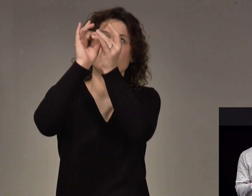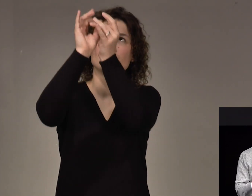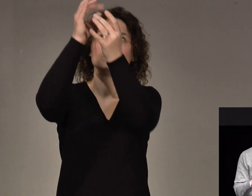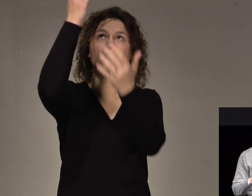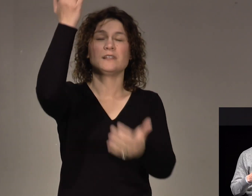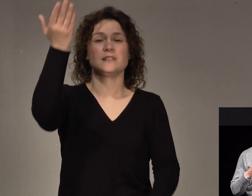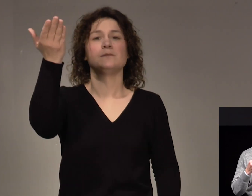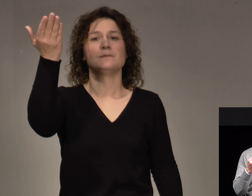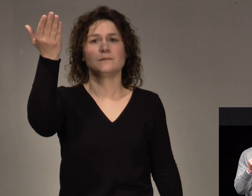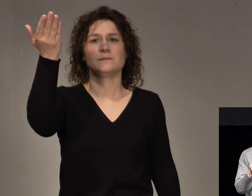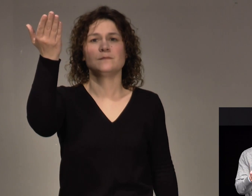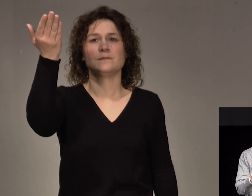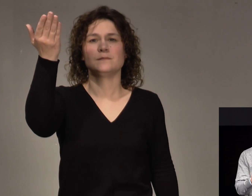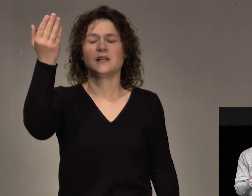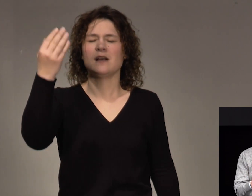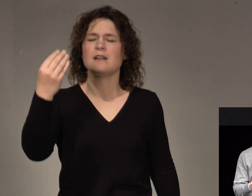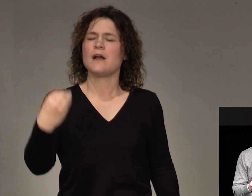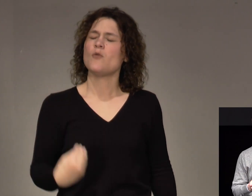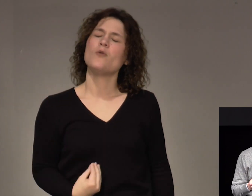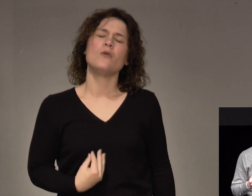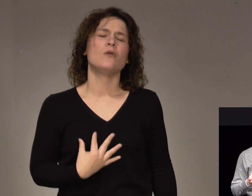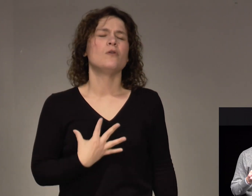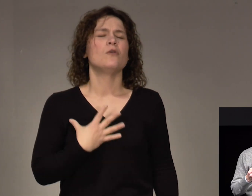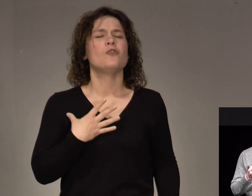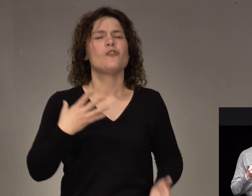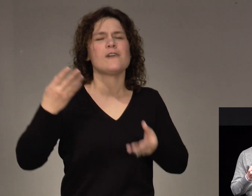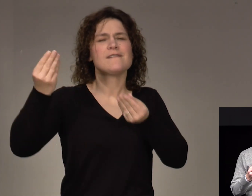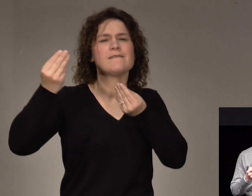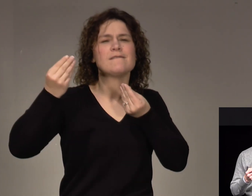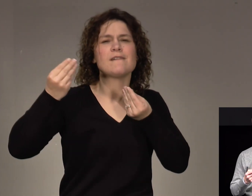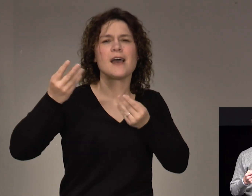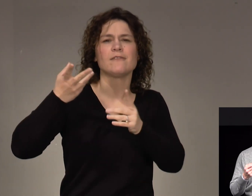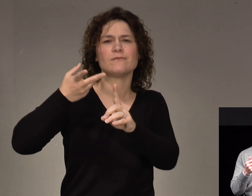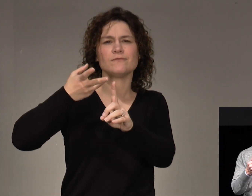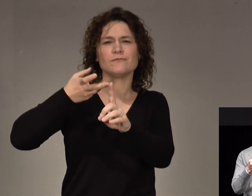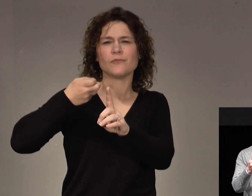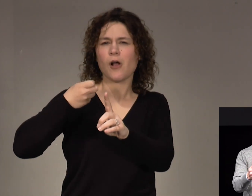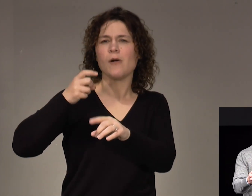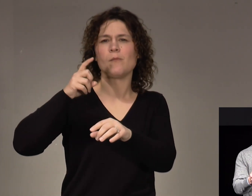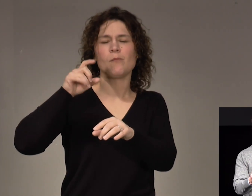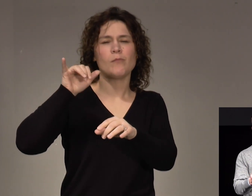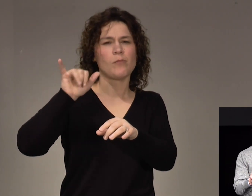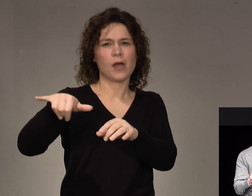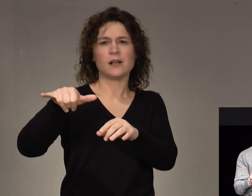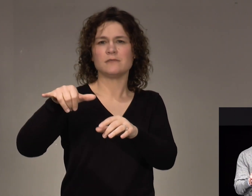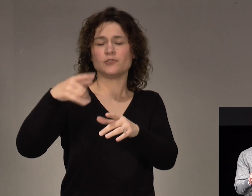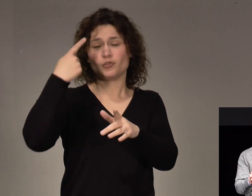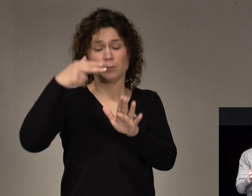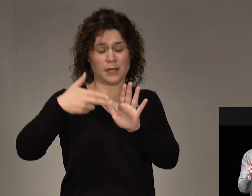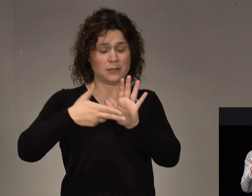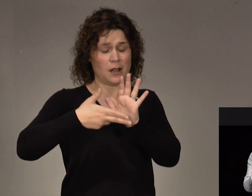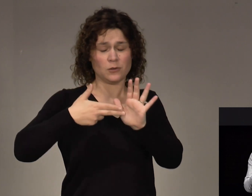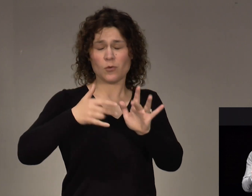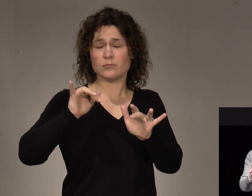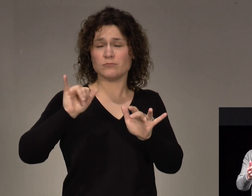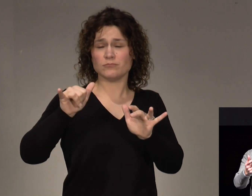And I've just been nourished by those verses. All throughout my diagnosis; all throughout the